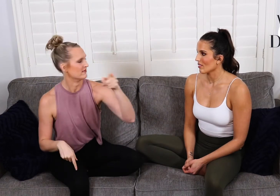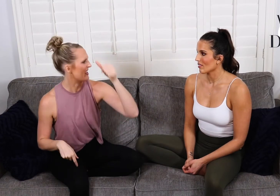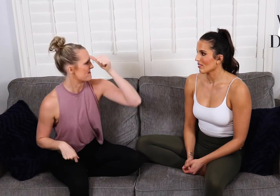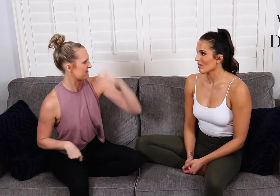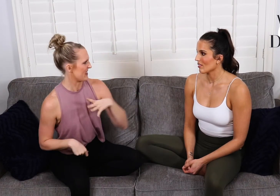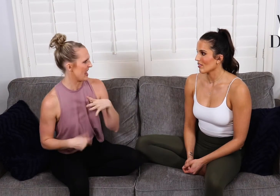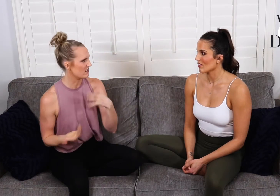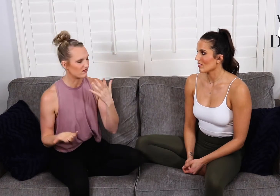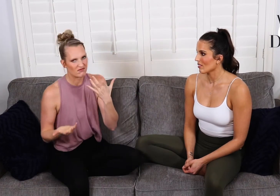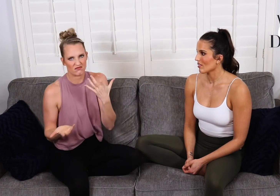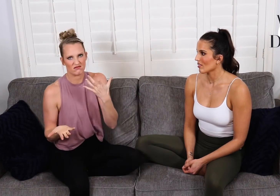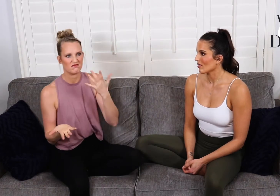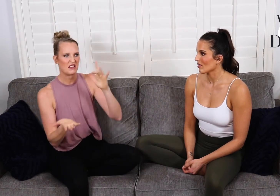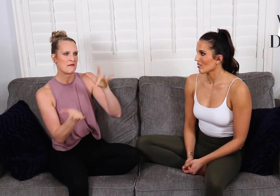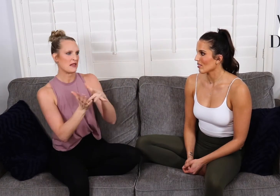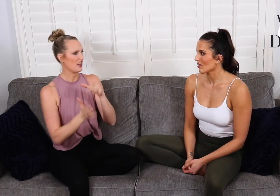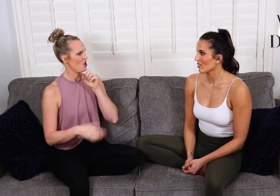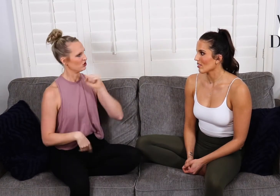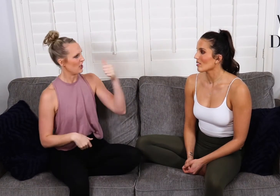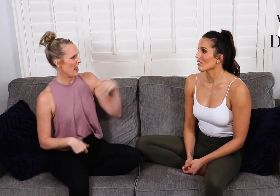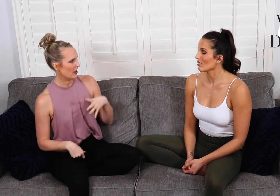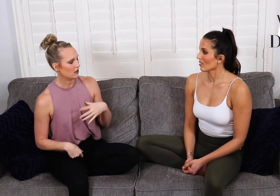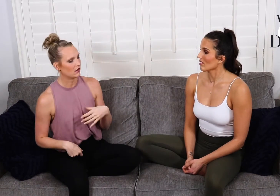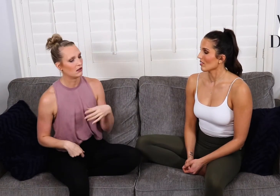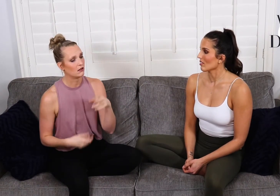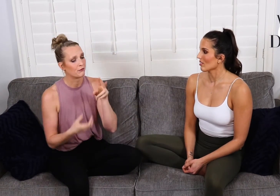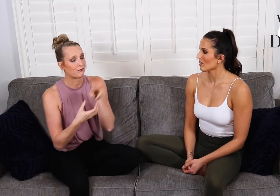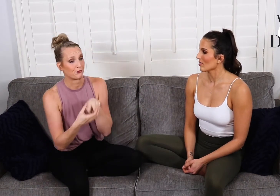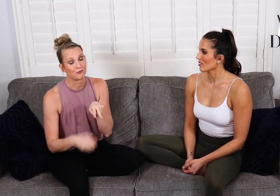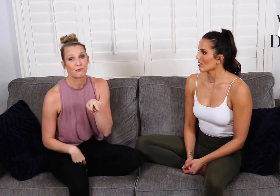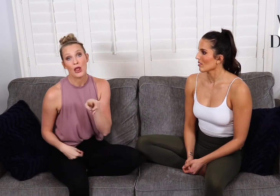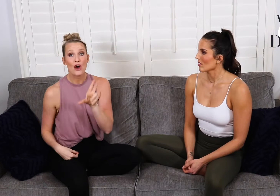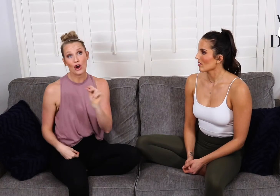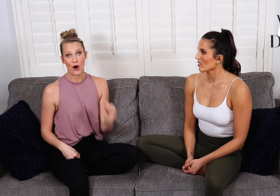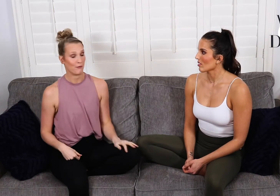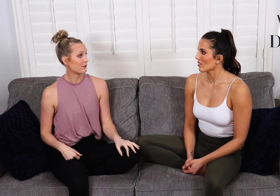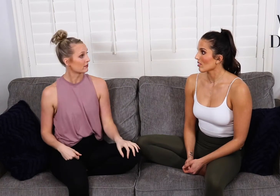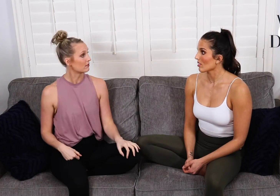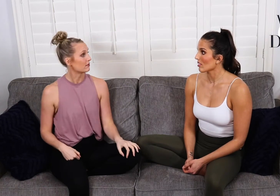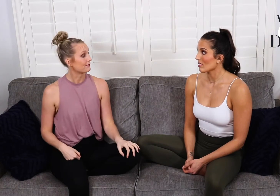There is a guy who was a middle-aged man. He read it and gave me the biggest attitude rolled his